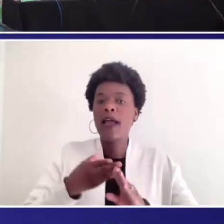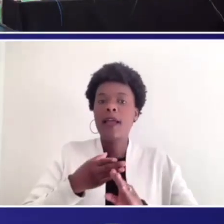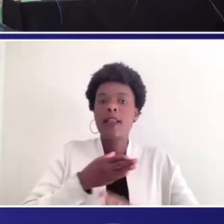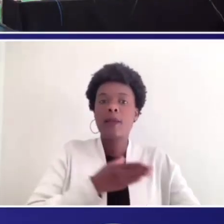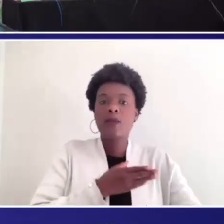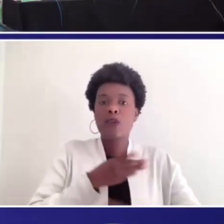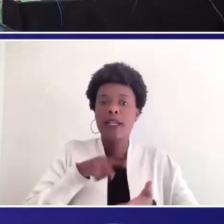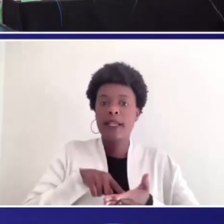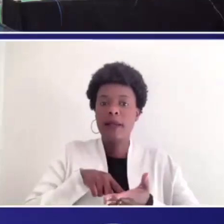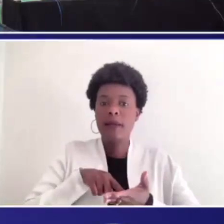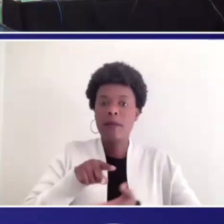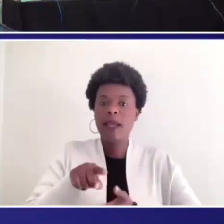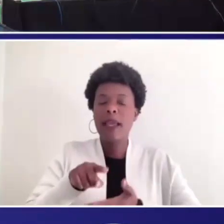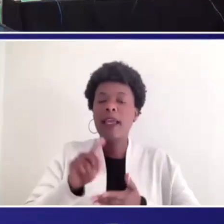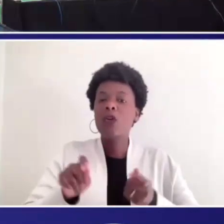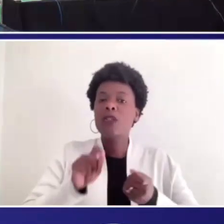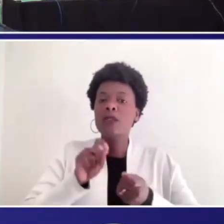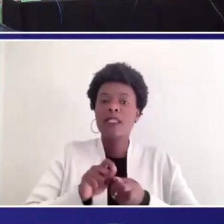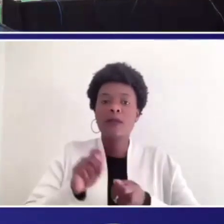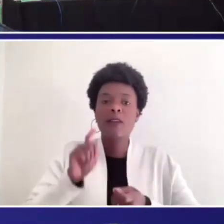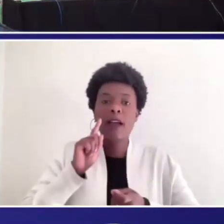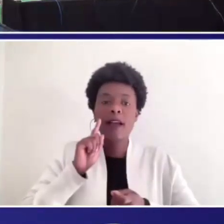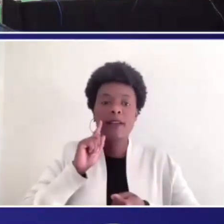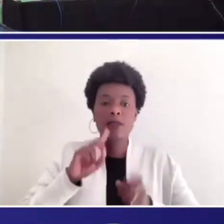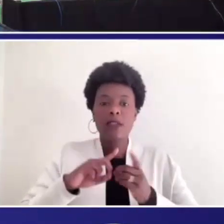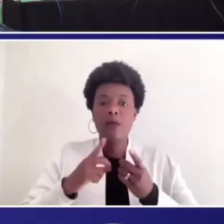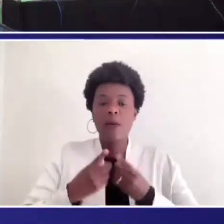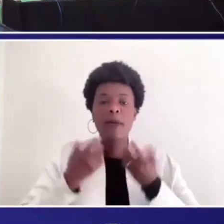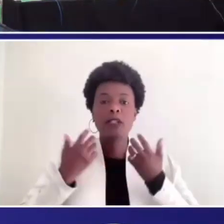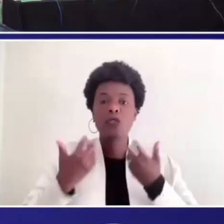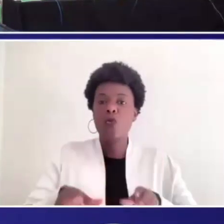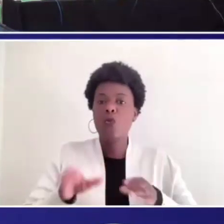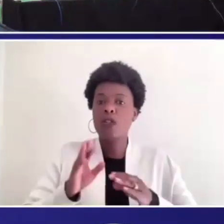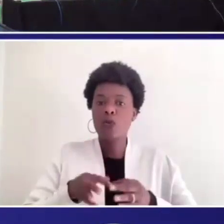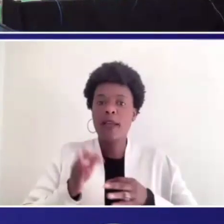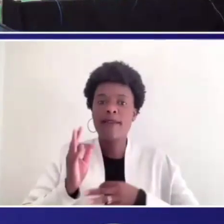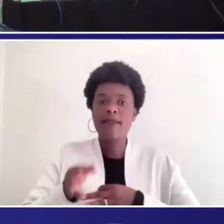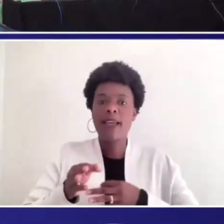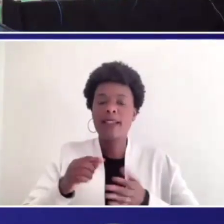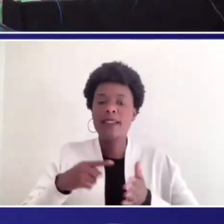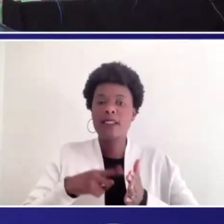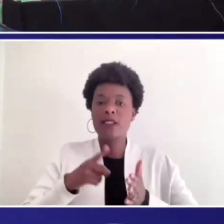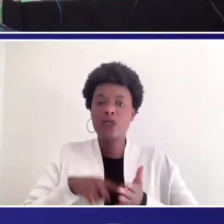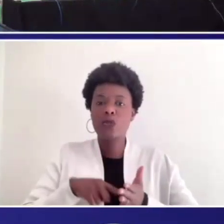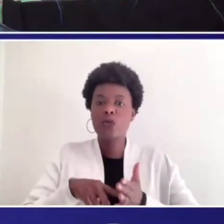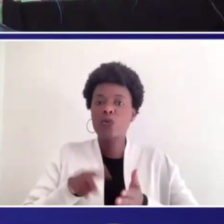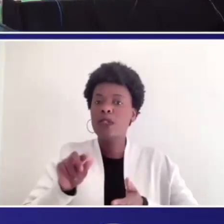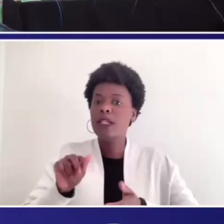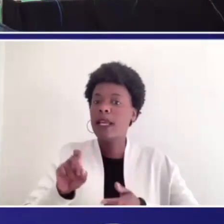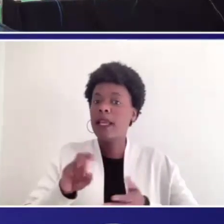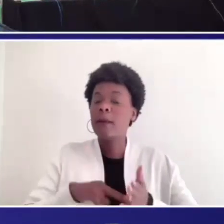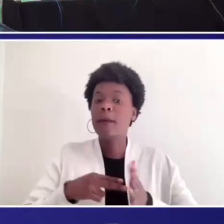you've specified to the Department you do not want to advance that due date. So when the next due date comes due and you